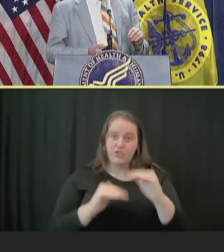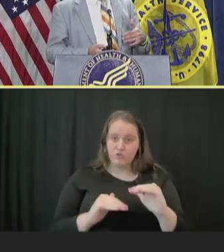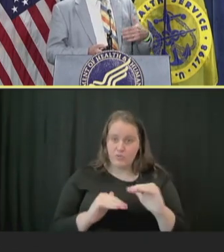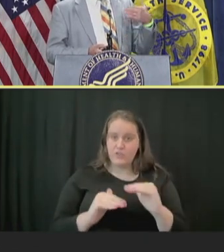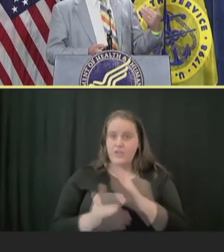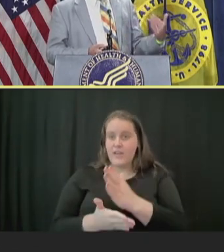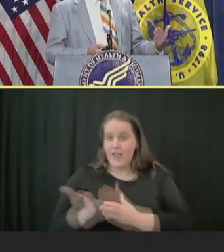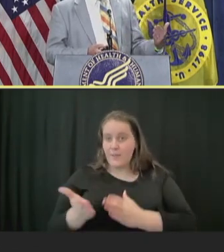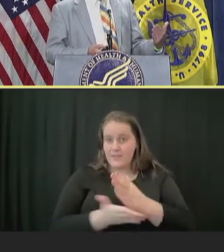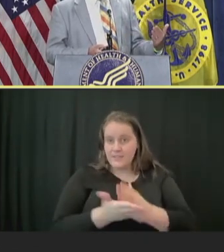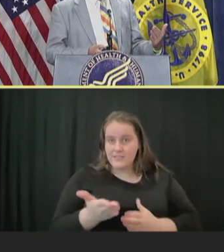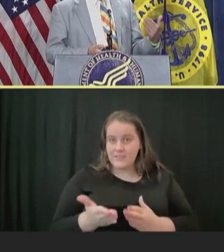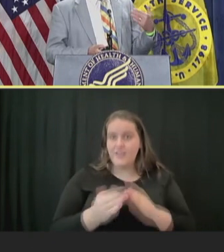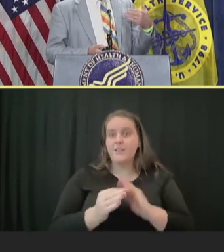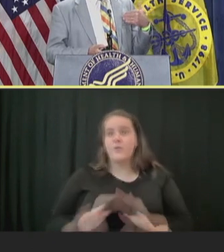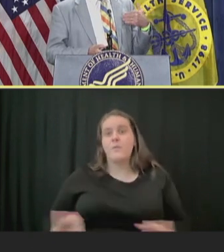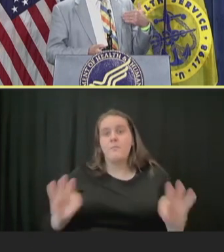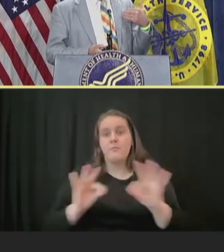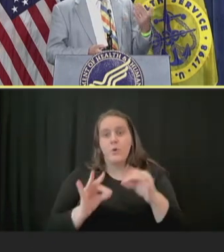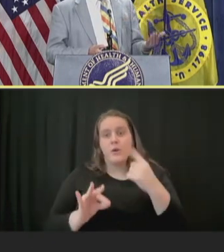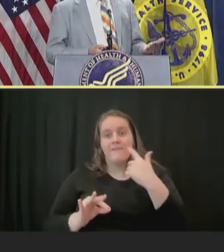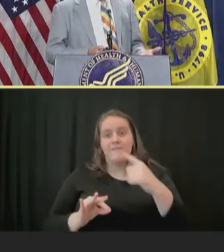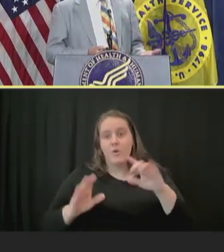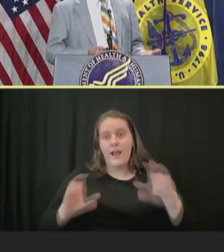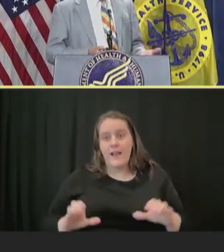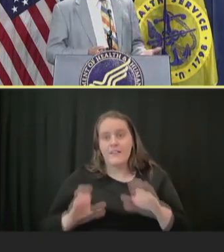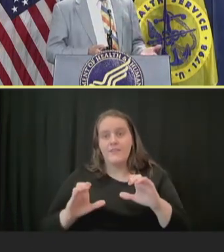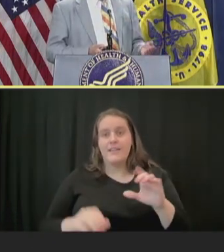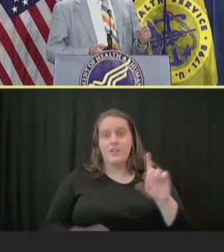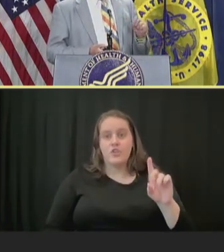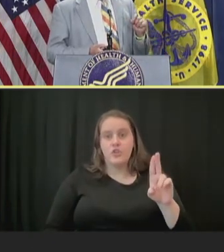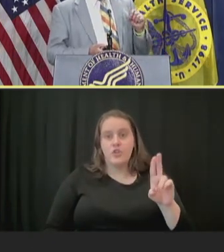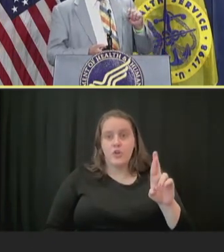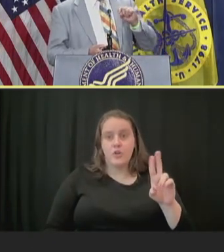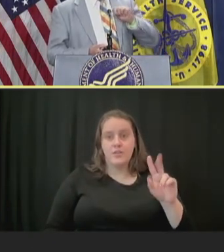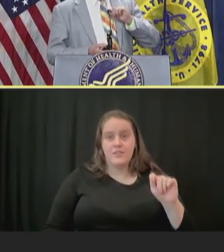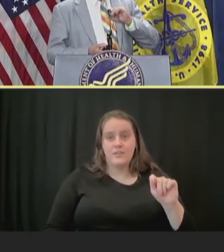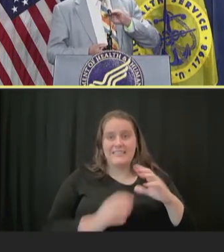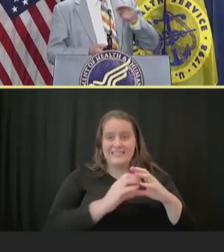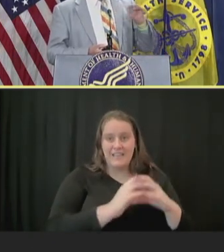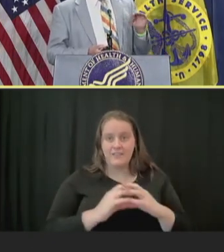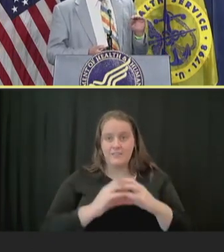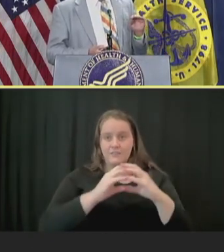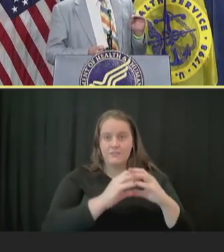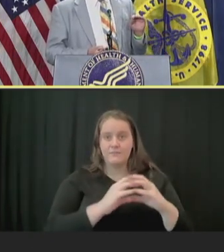are important for activating these DURT cells. So -- and it's -- and they're non-polymorphic. So,